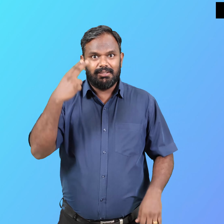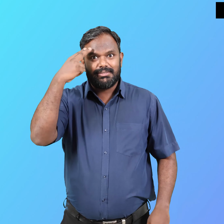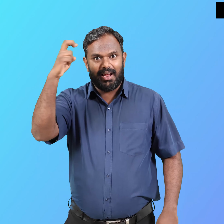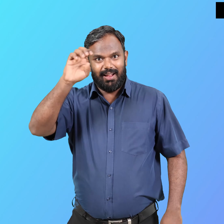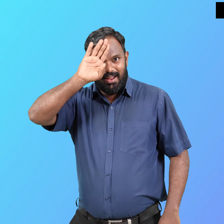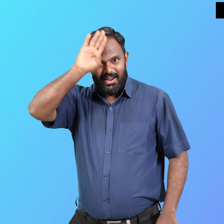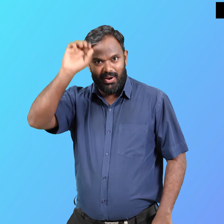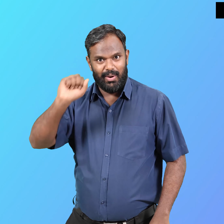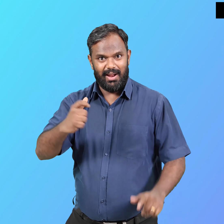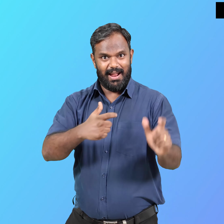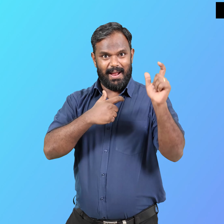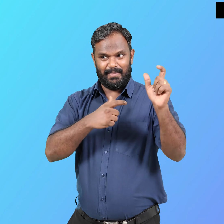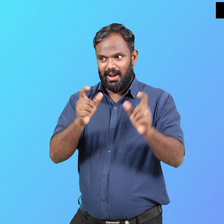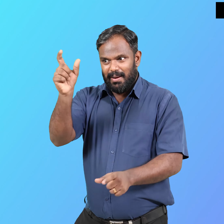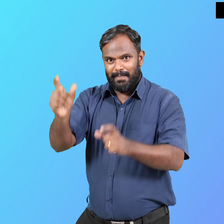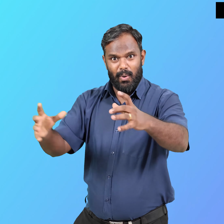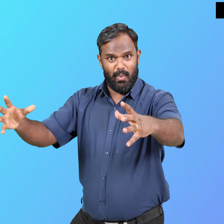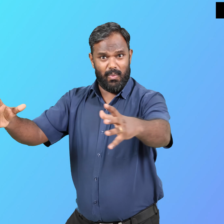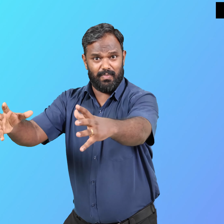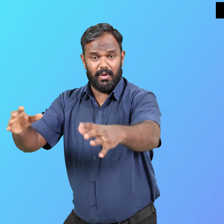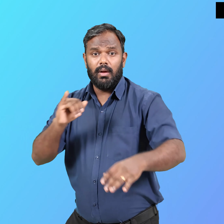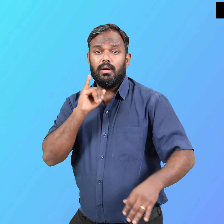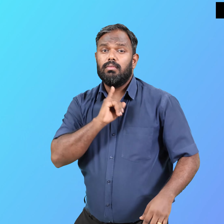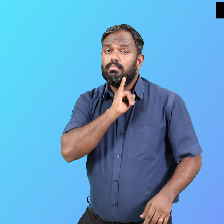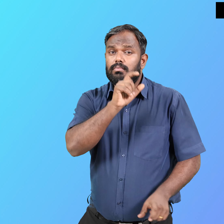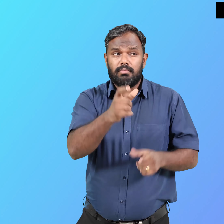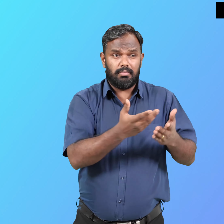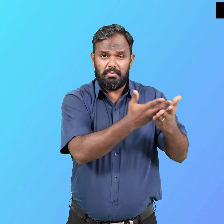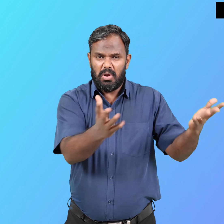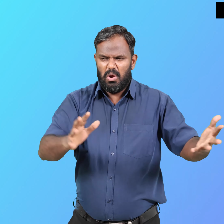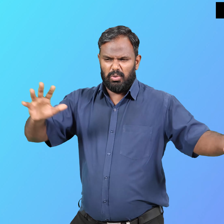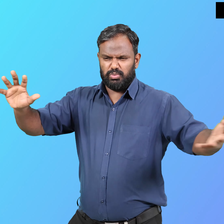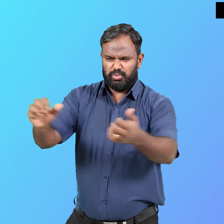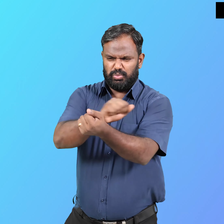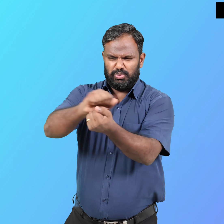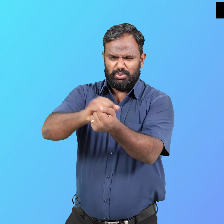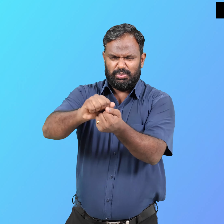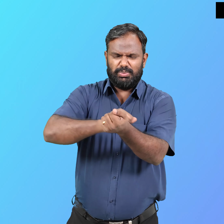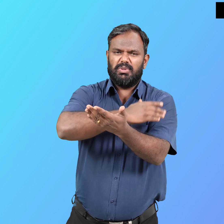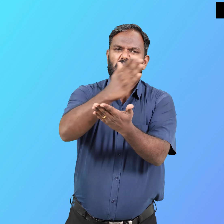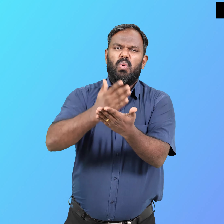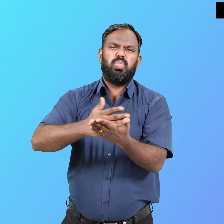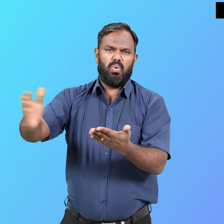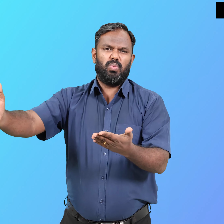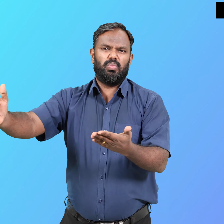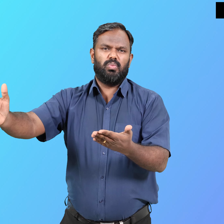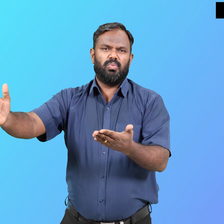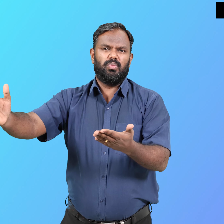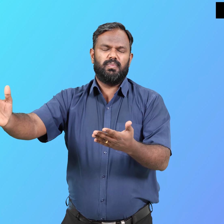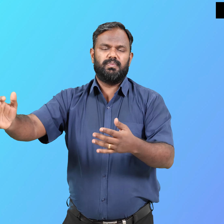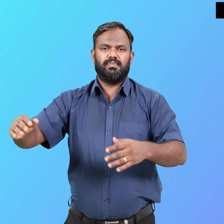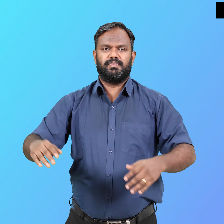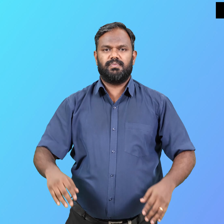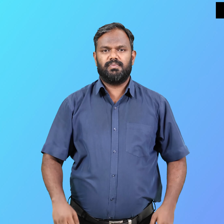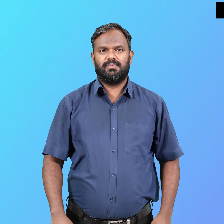The Israelites fought harder and harder against Jabin, the Canaanite king until they finally destroyed him.